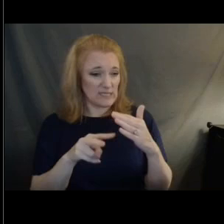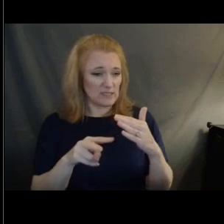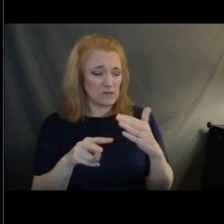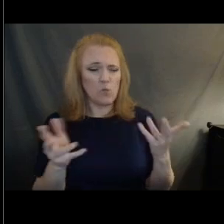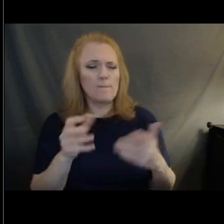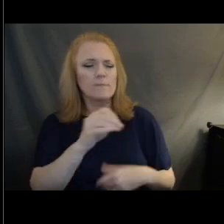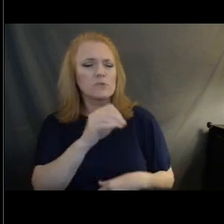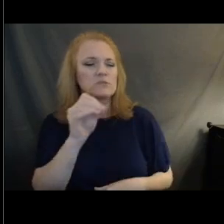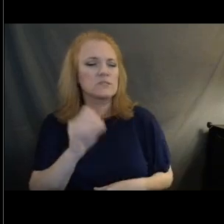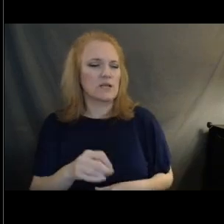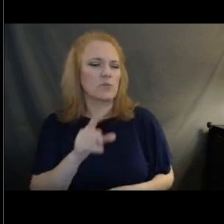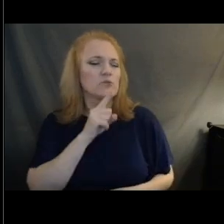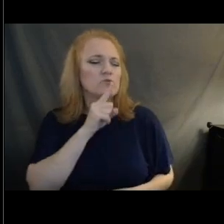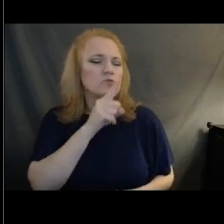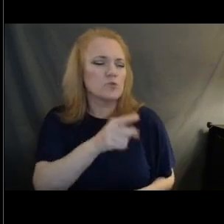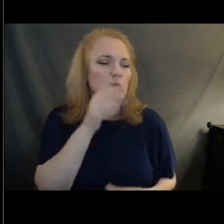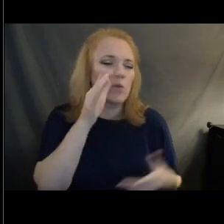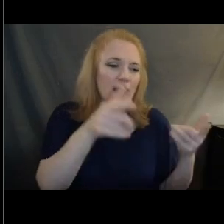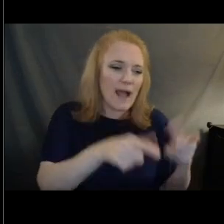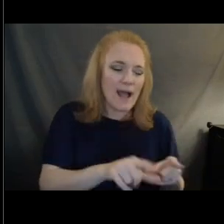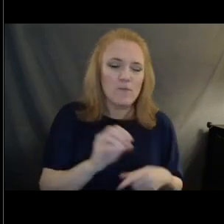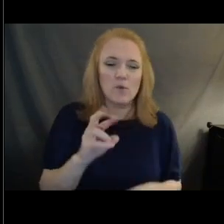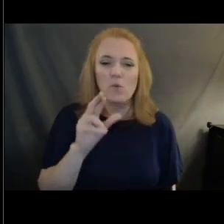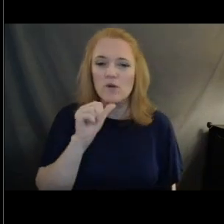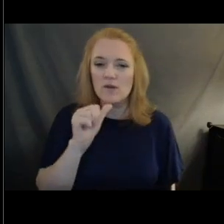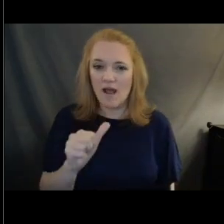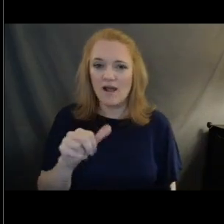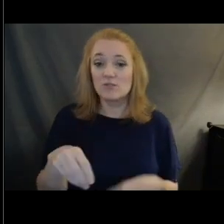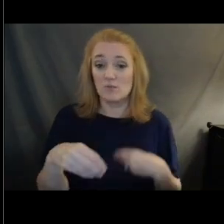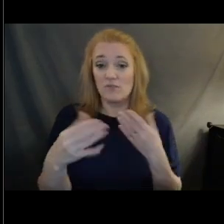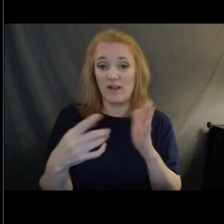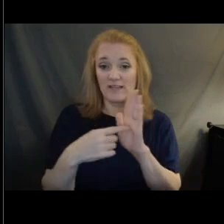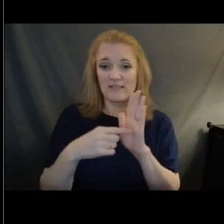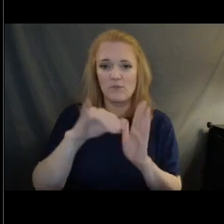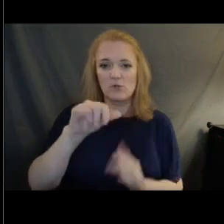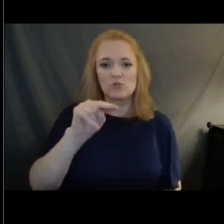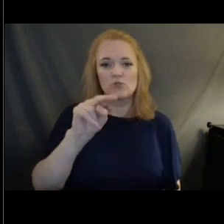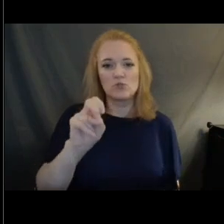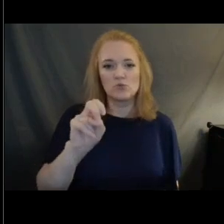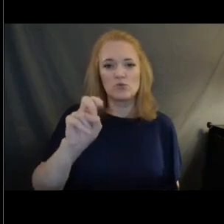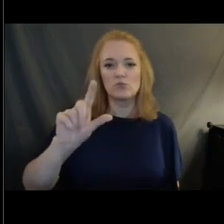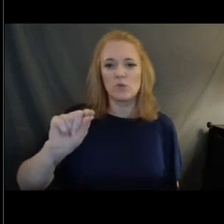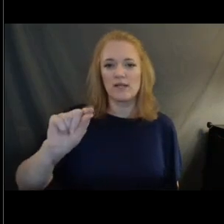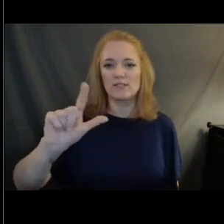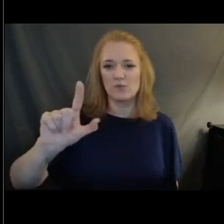in the upper level pattern and I've provided an example here from June of 2021 when the Pacific